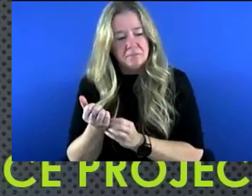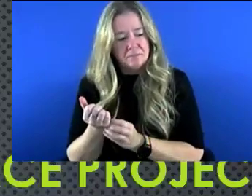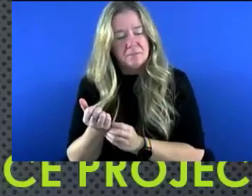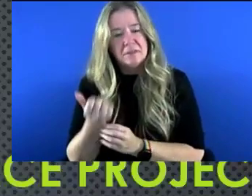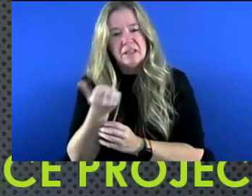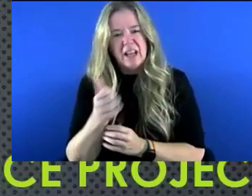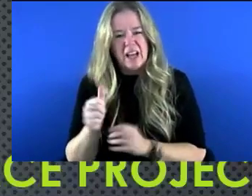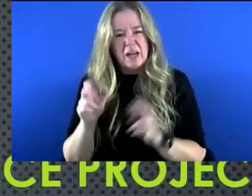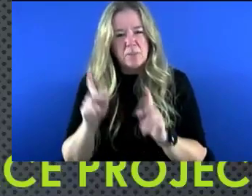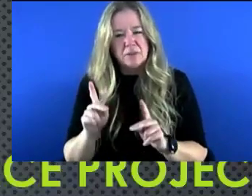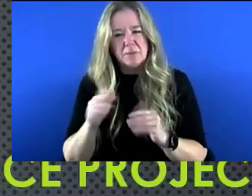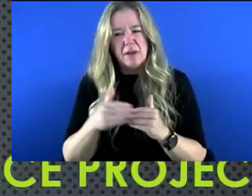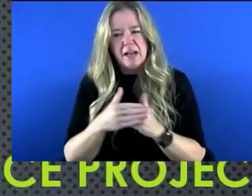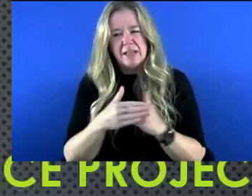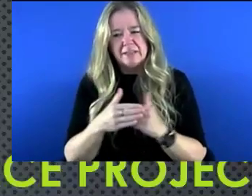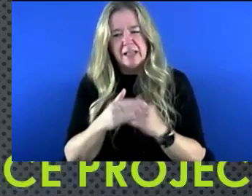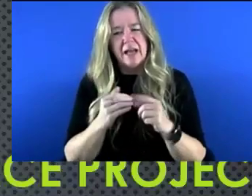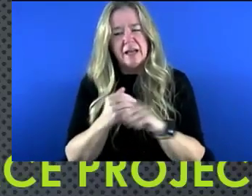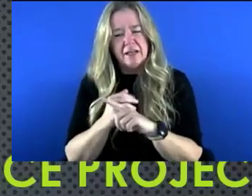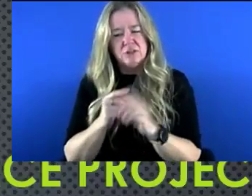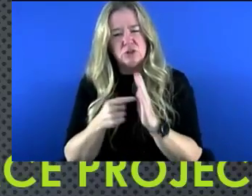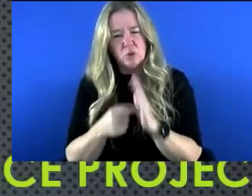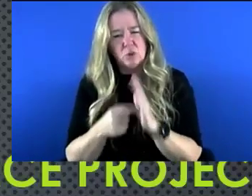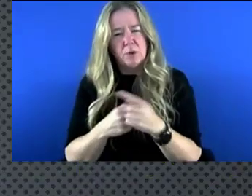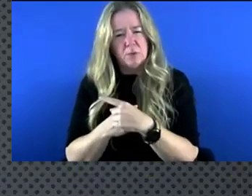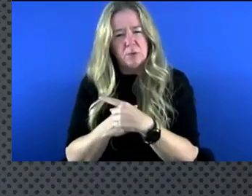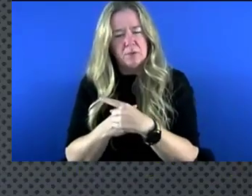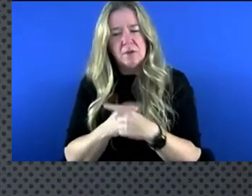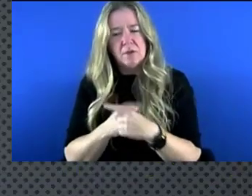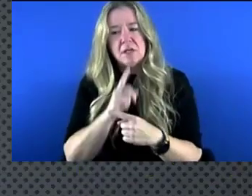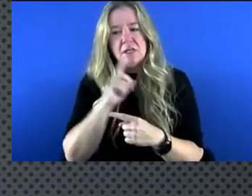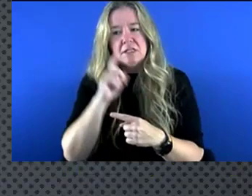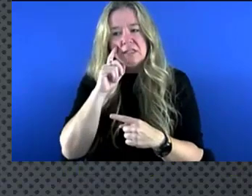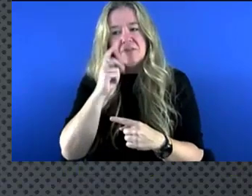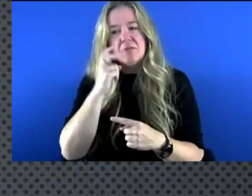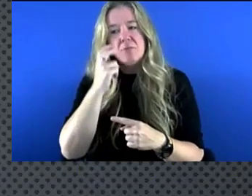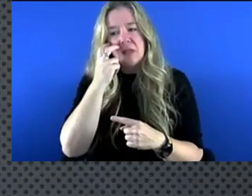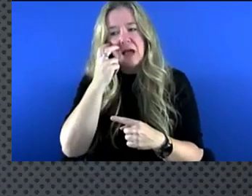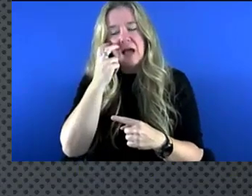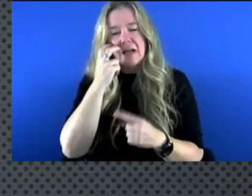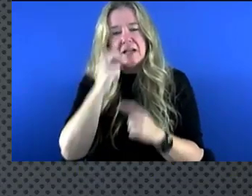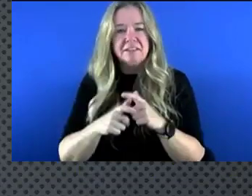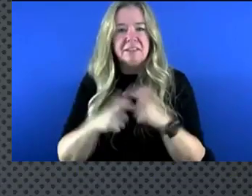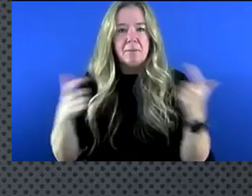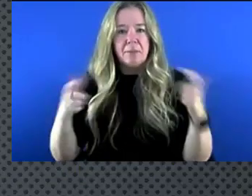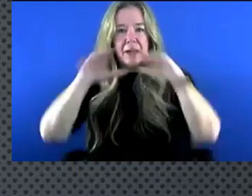I'll go to my next slide here. But deaf-blindness as I mentioned, is a huge umbrella,